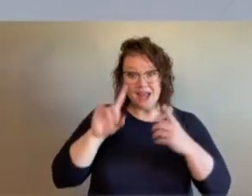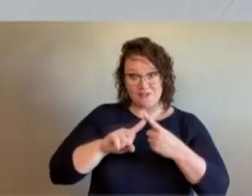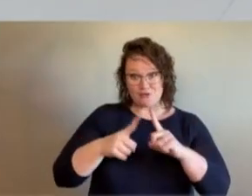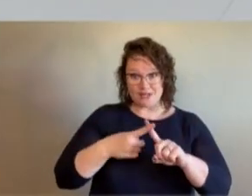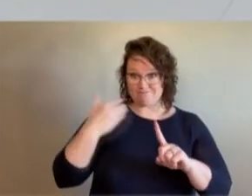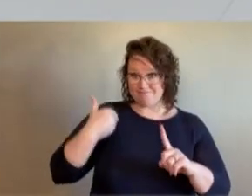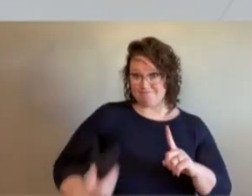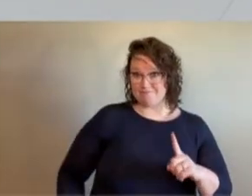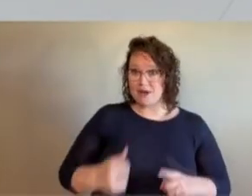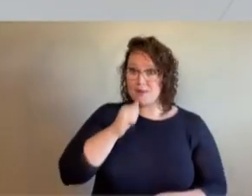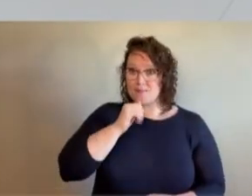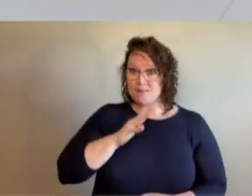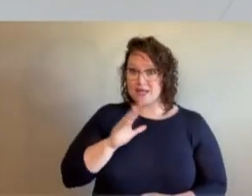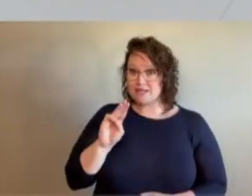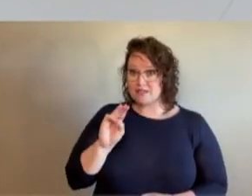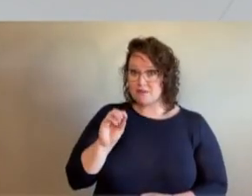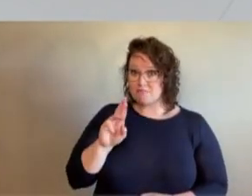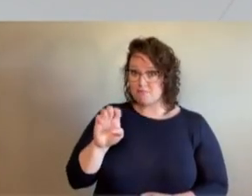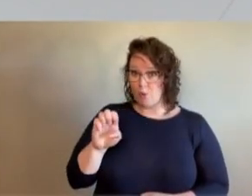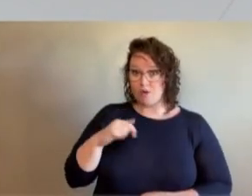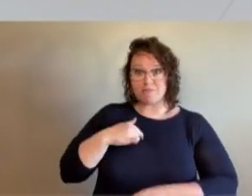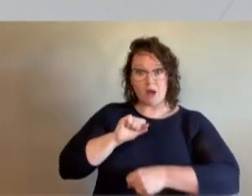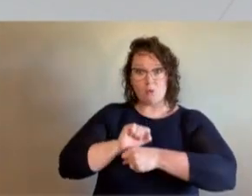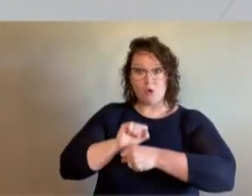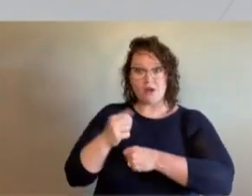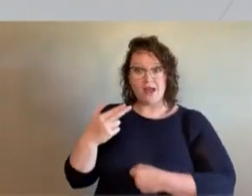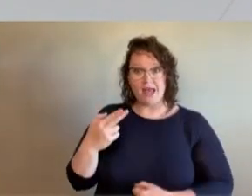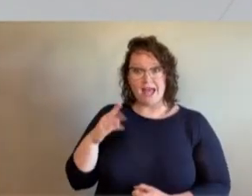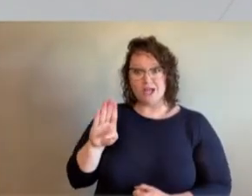enjoy Jackie's adventure. See y'all.